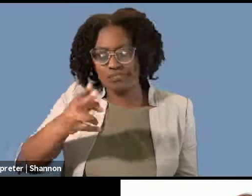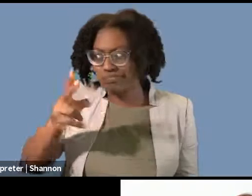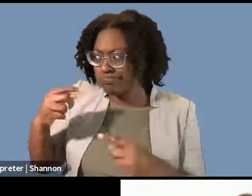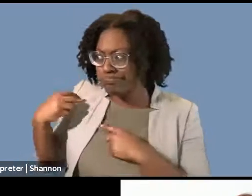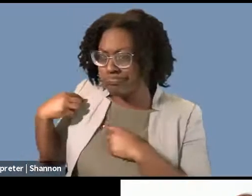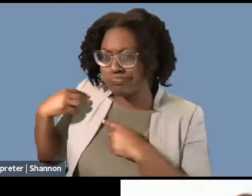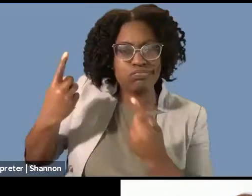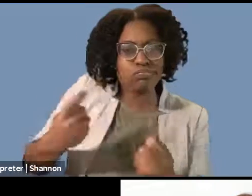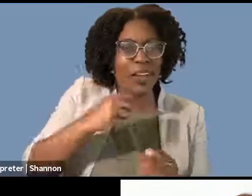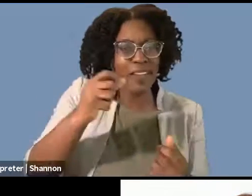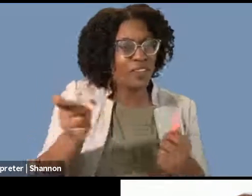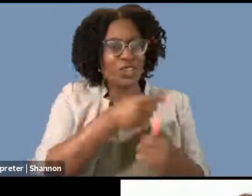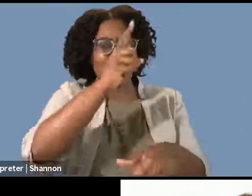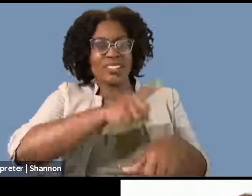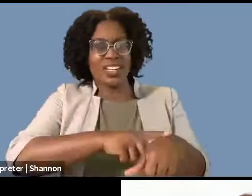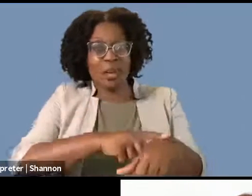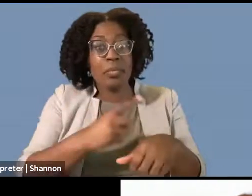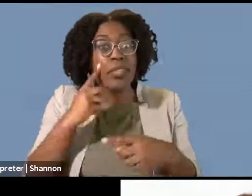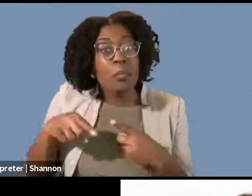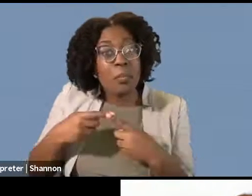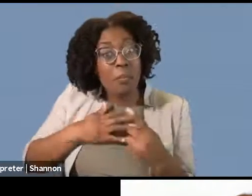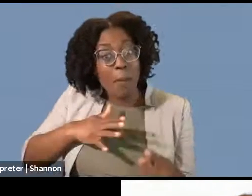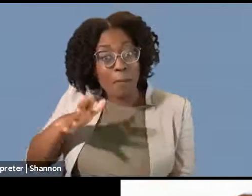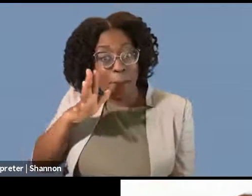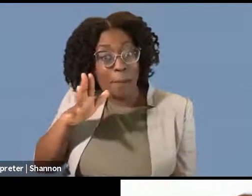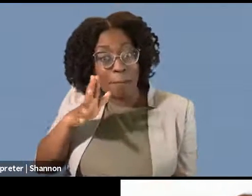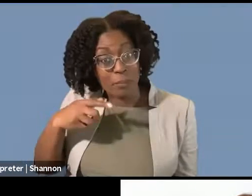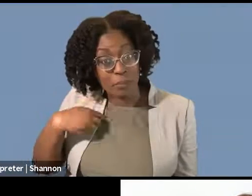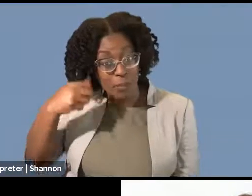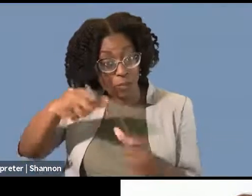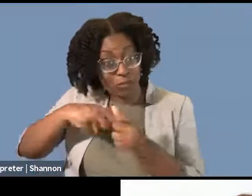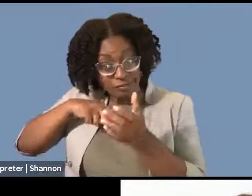massacre there of African Americans. It was white people trying to keep African Americans